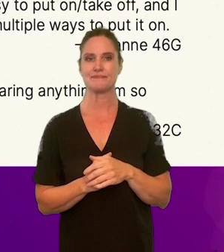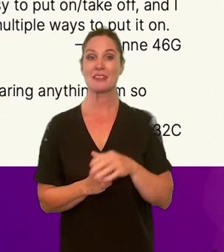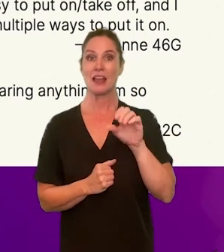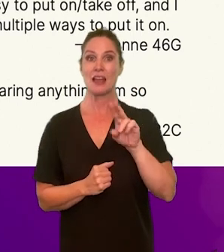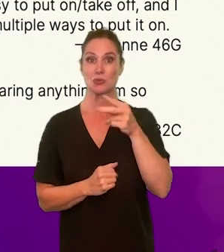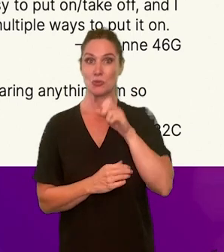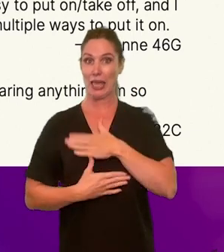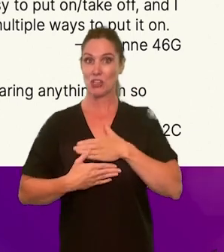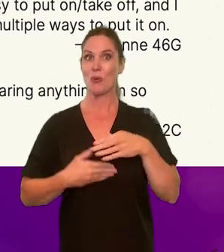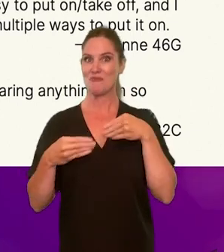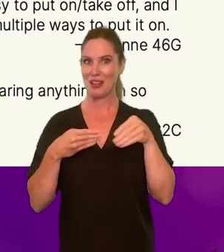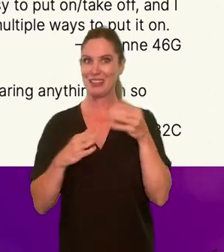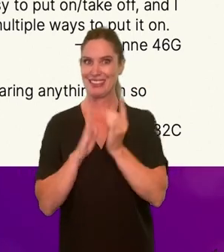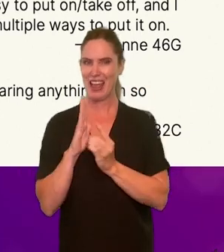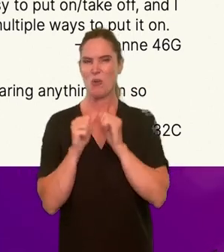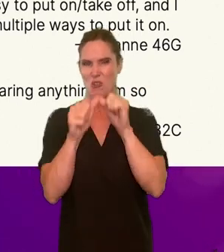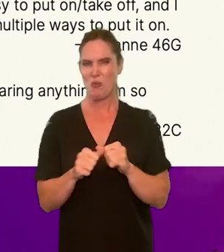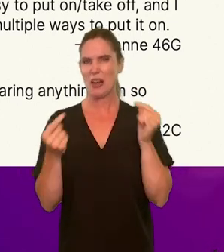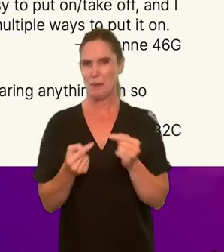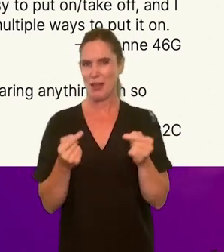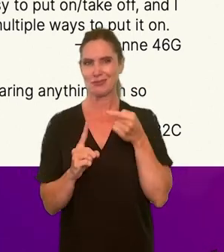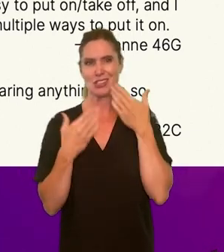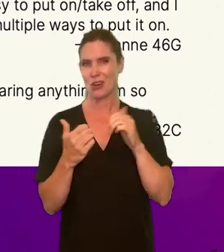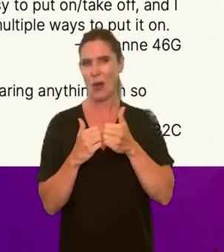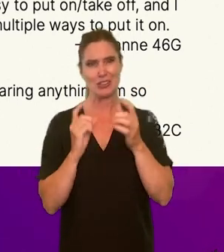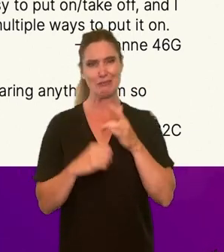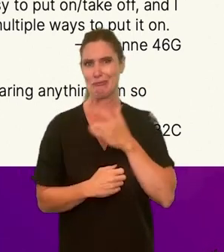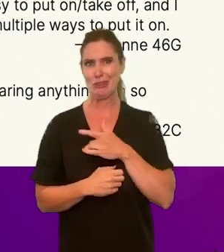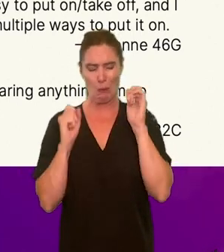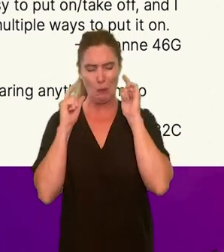she doesn't know how she's gonna wake up some days. And Libby mentioned how comfortable the bra was,